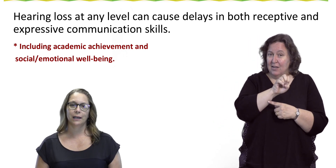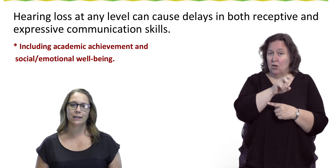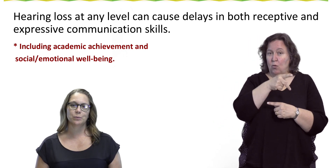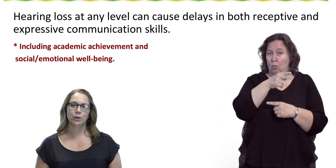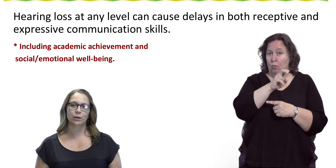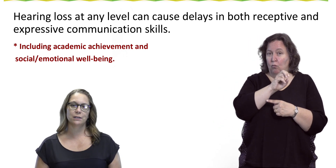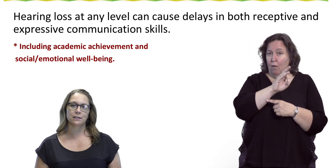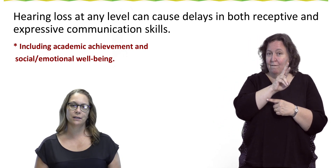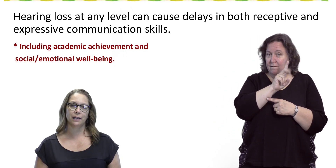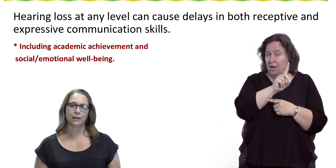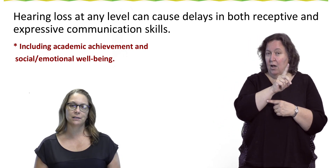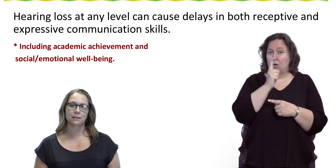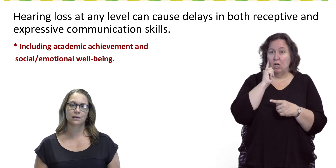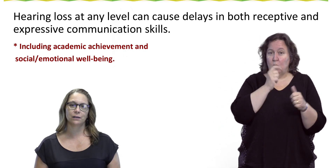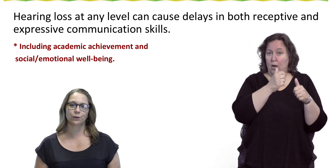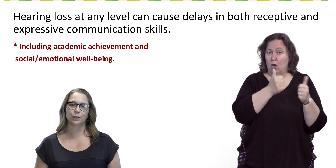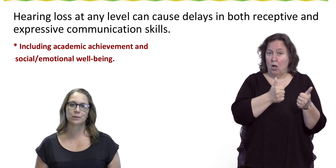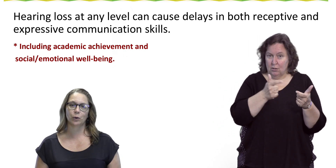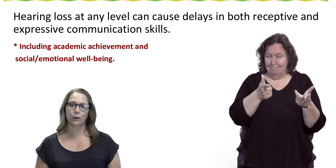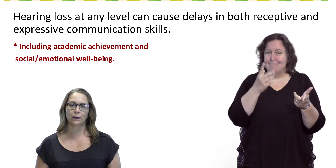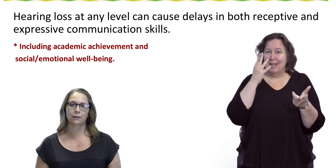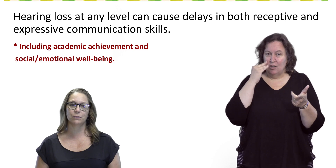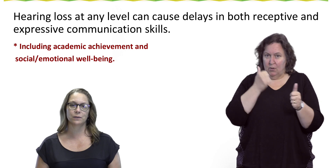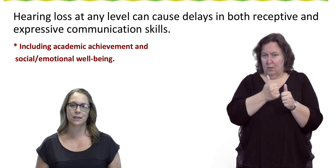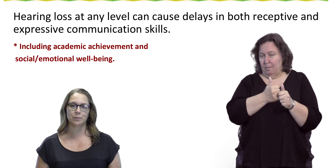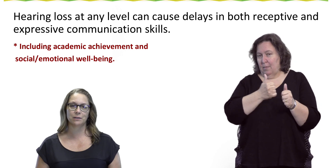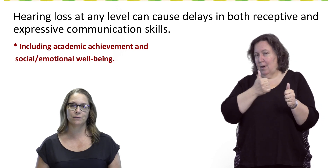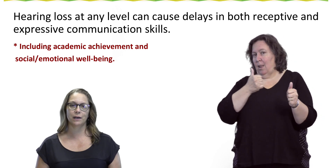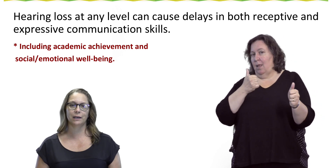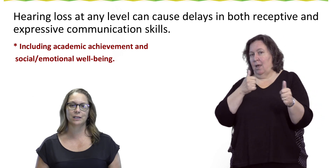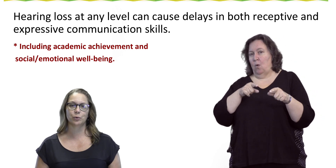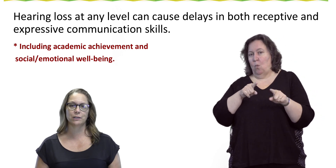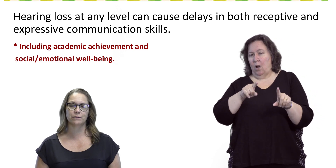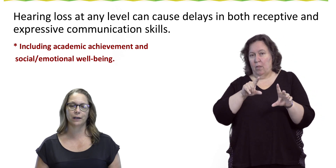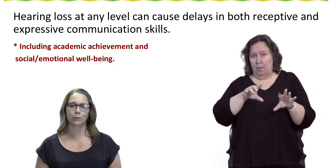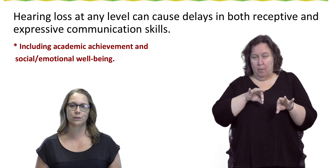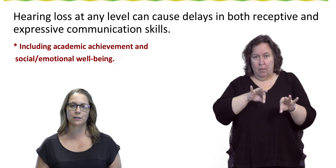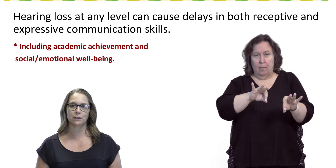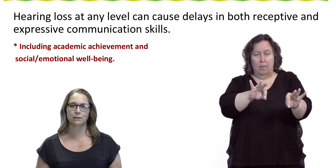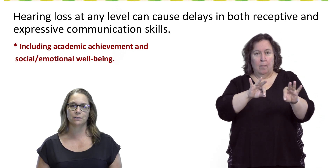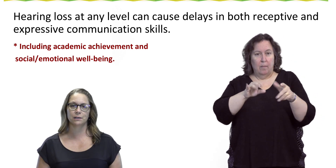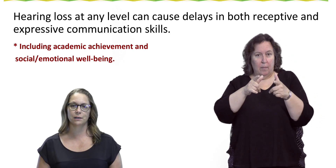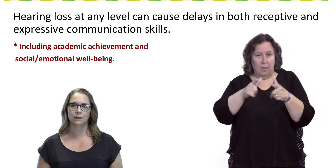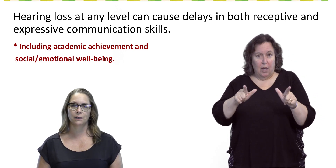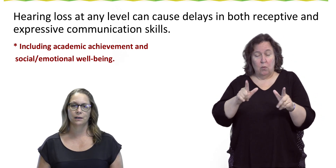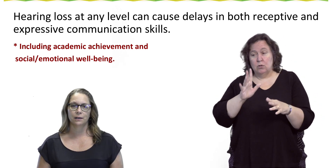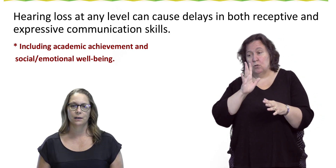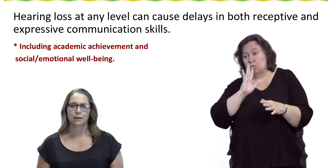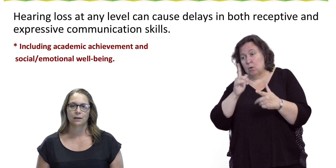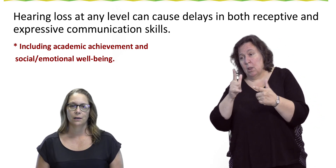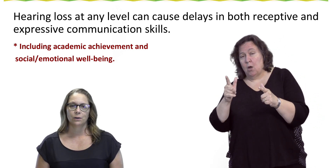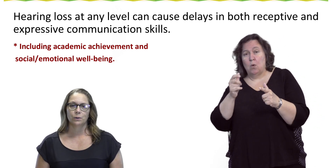can experience delays learning spoken receptive and expressive language skills.